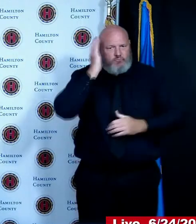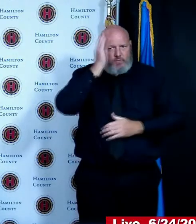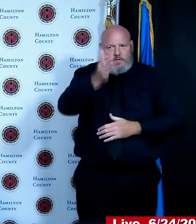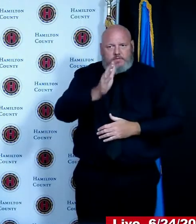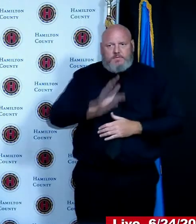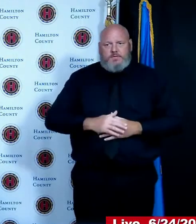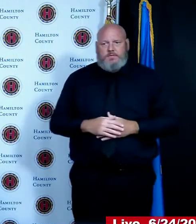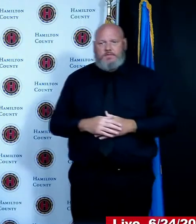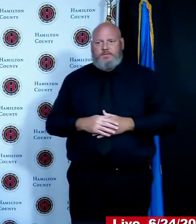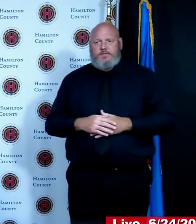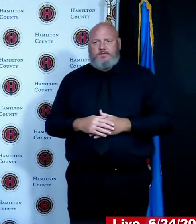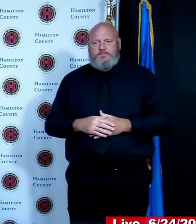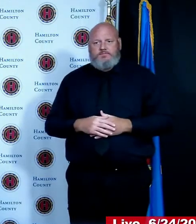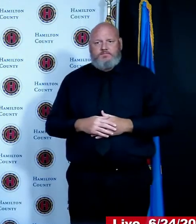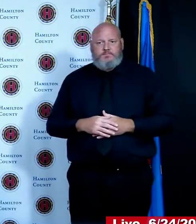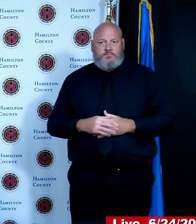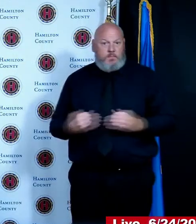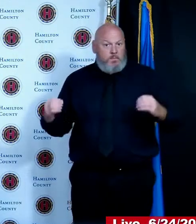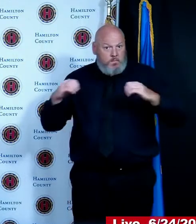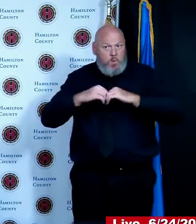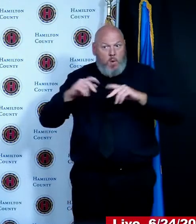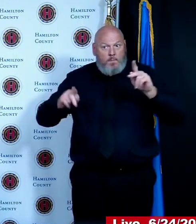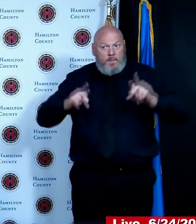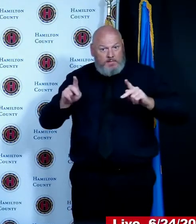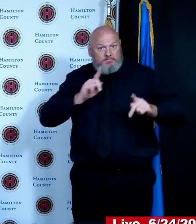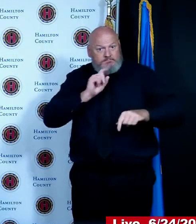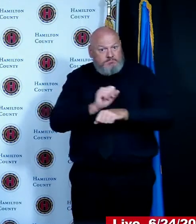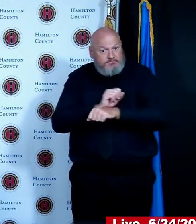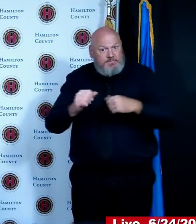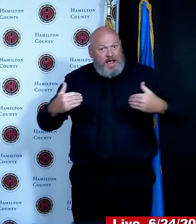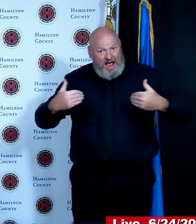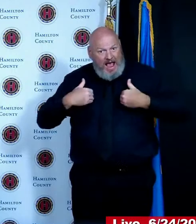lagging indicator which is the death rate is going to move up